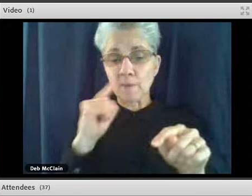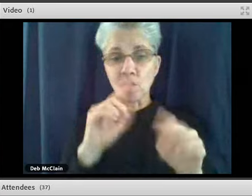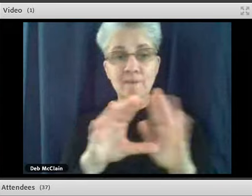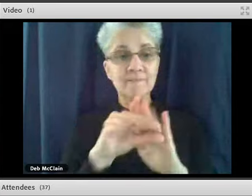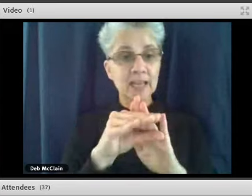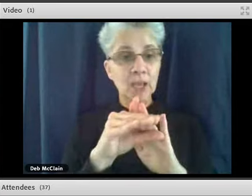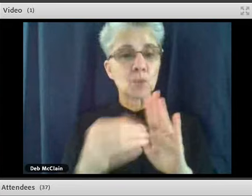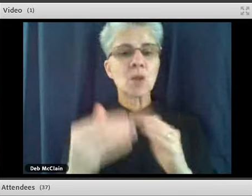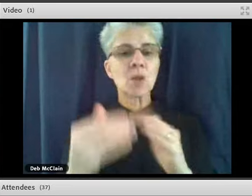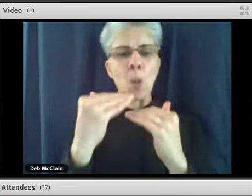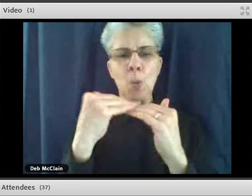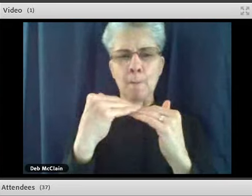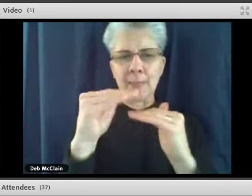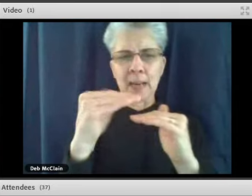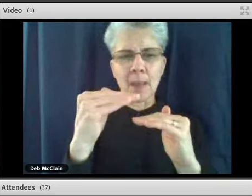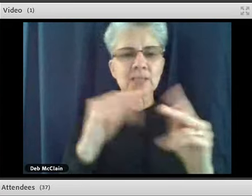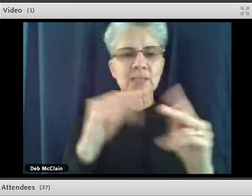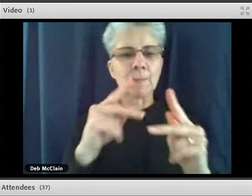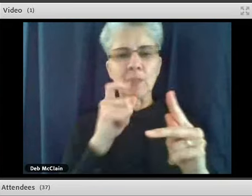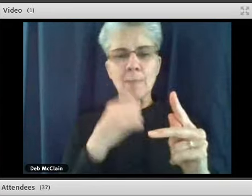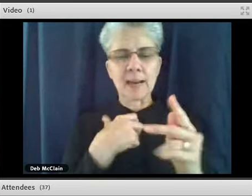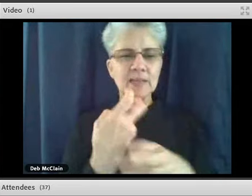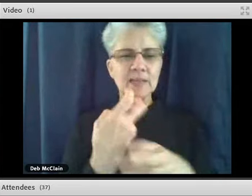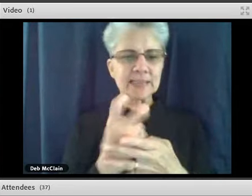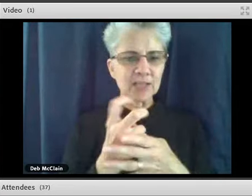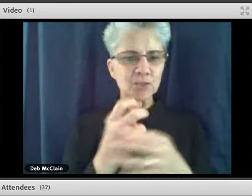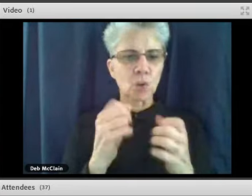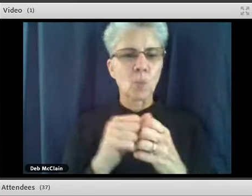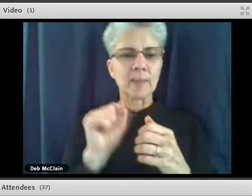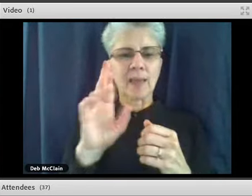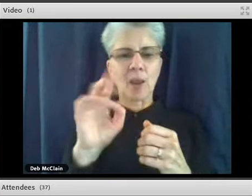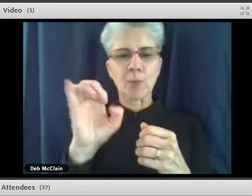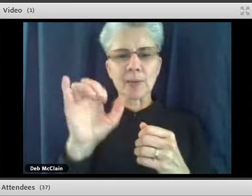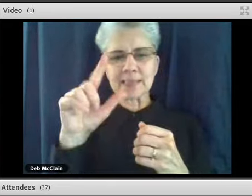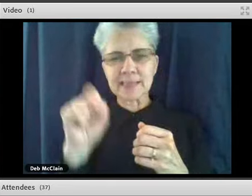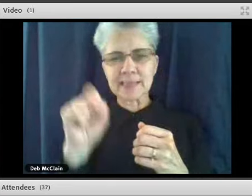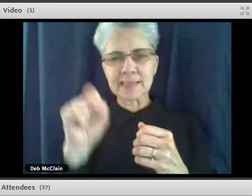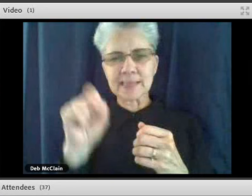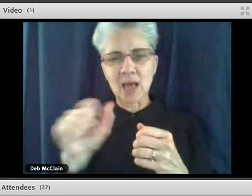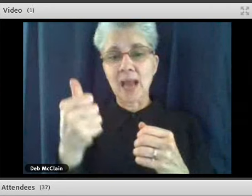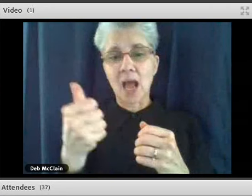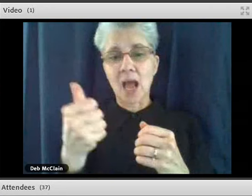Do you have captions and transcripts for videos? Again, you're going to minimize people who might have a seizure.